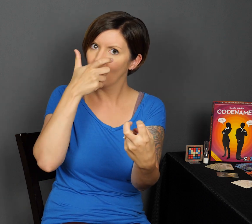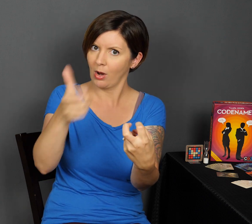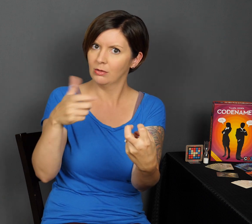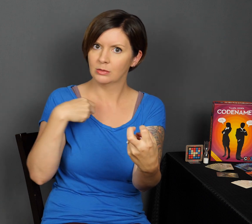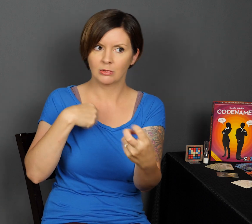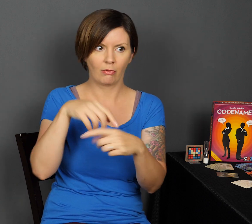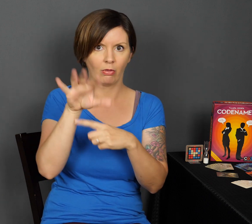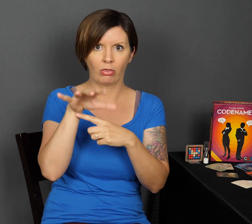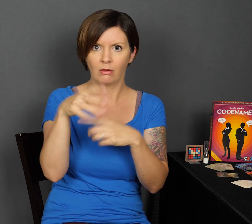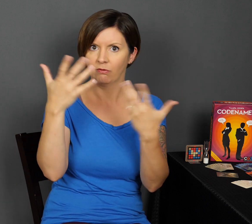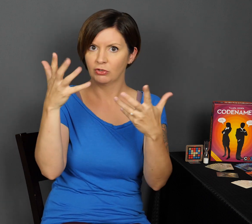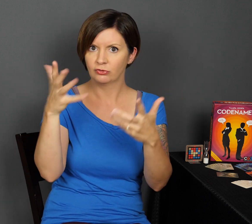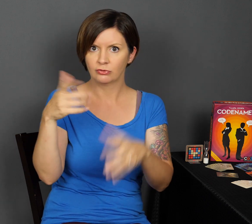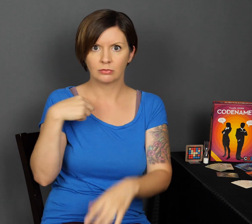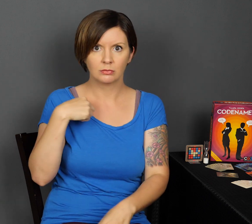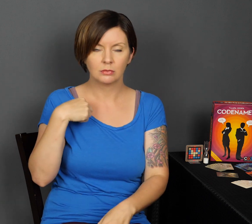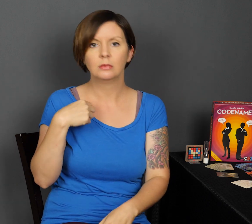I created a video on the already.